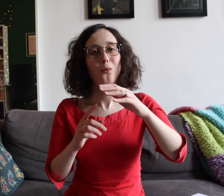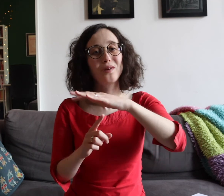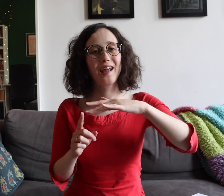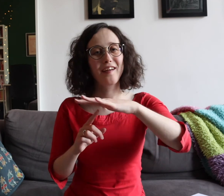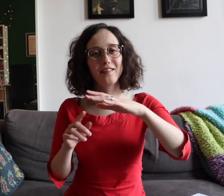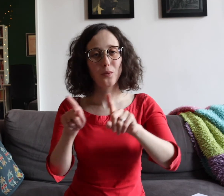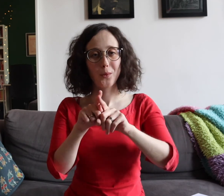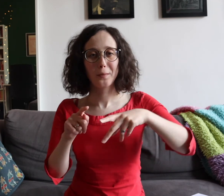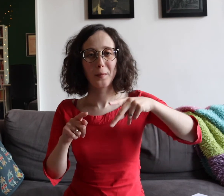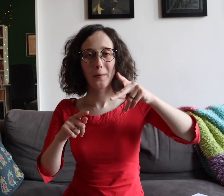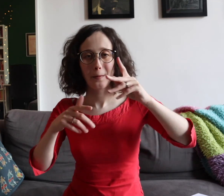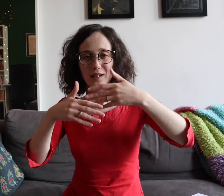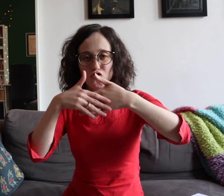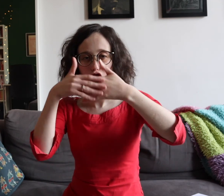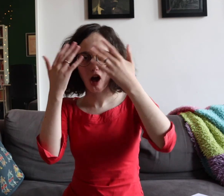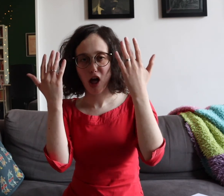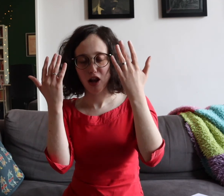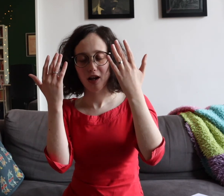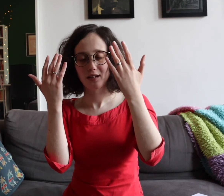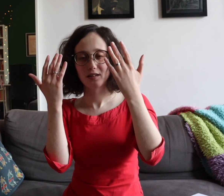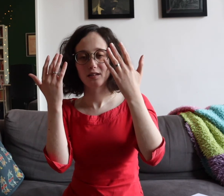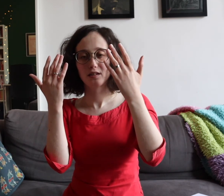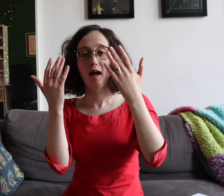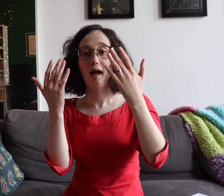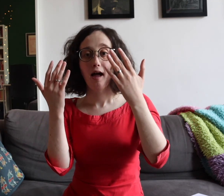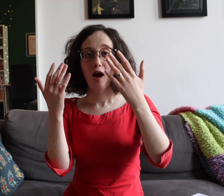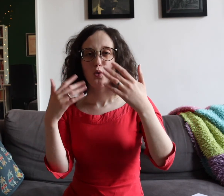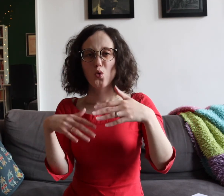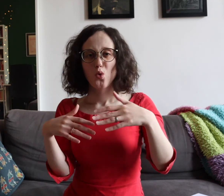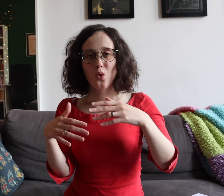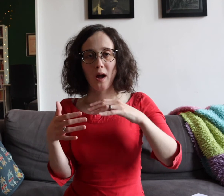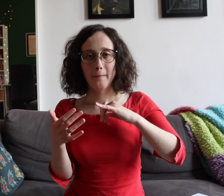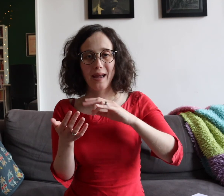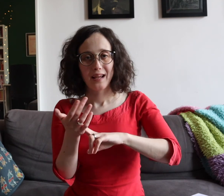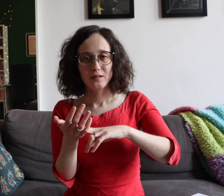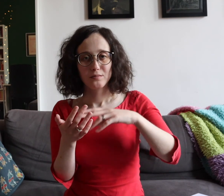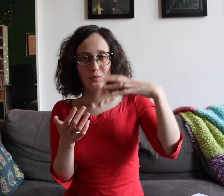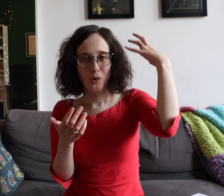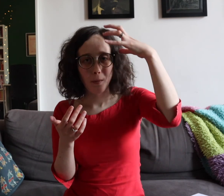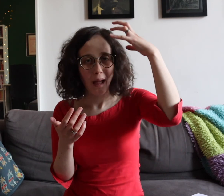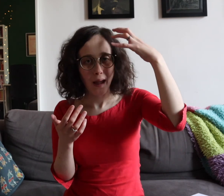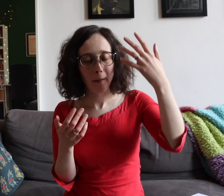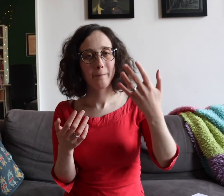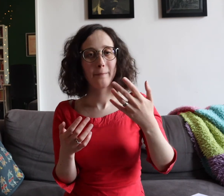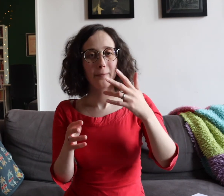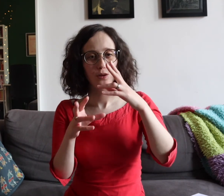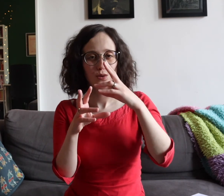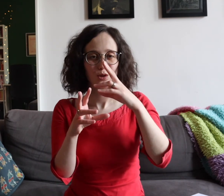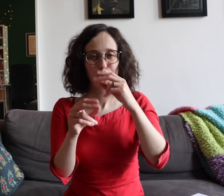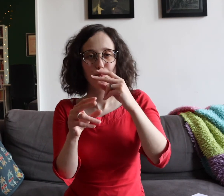my hearing environment too that there really was an issue, and that spoken